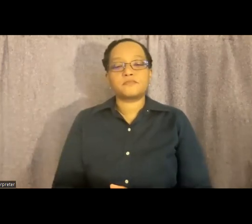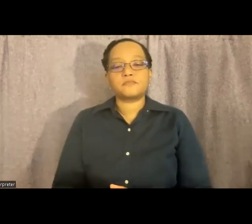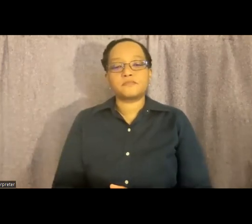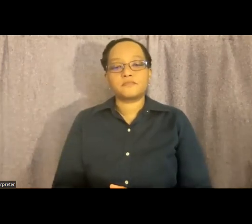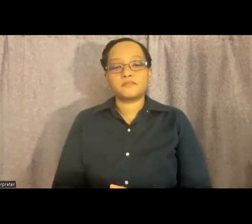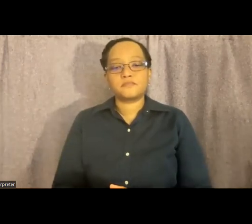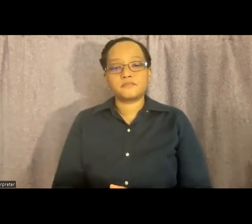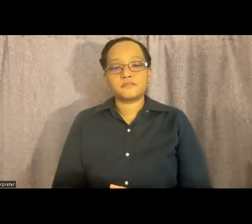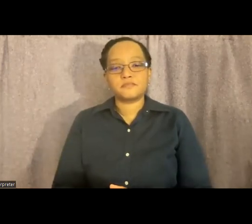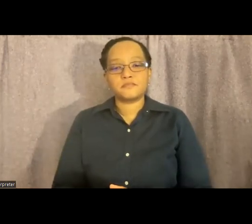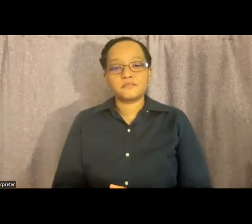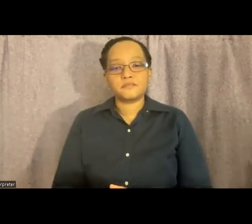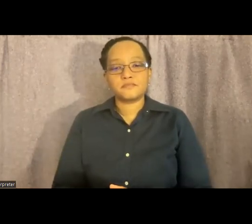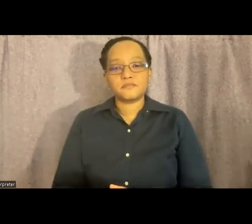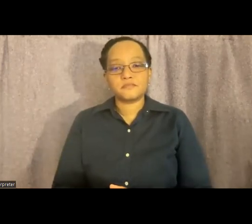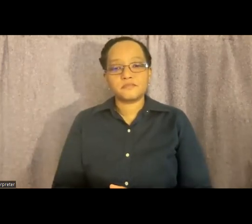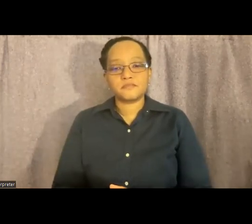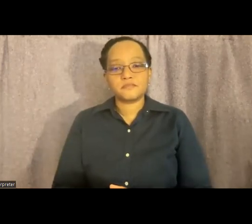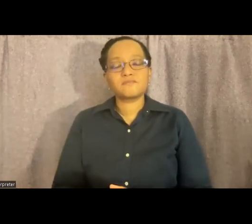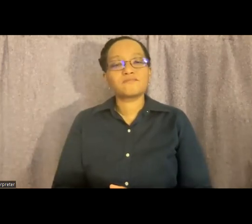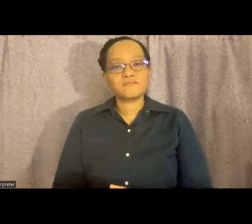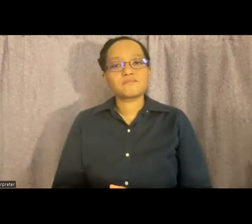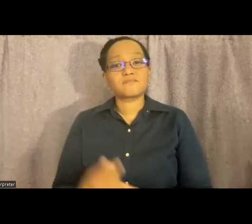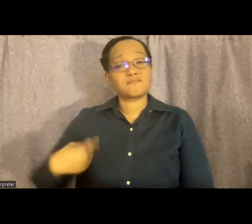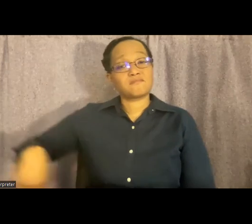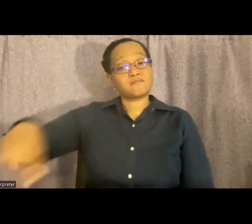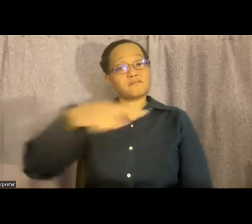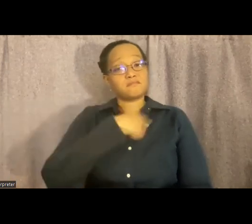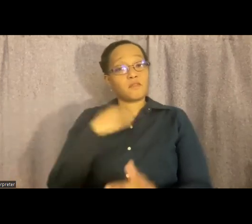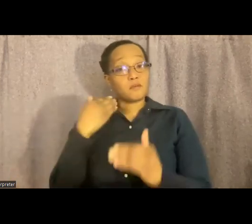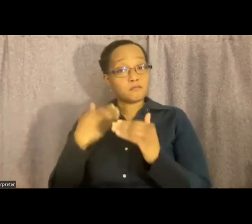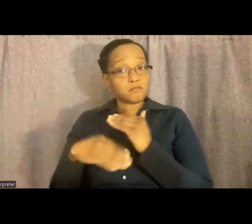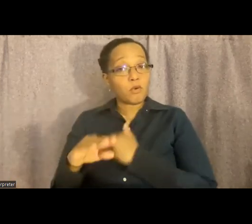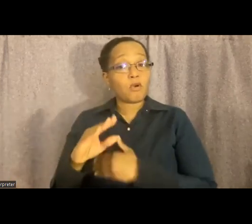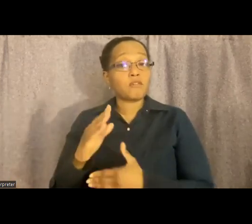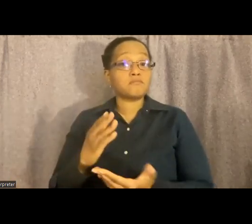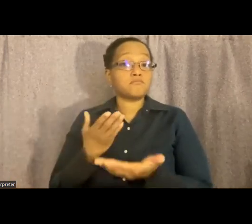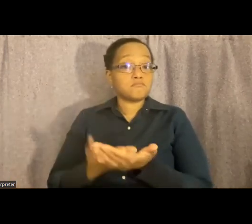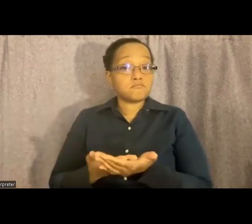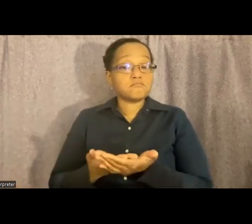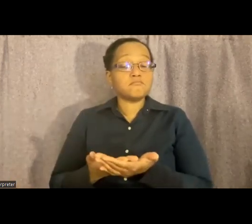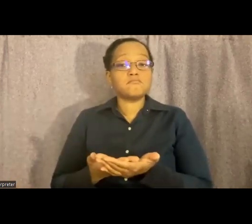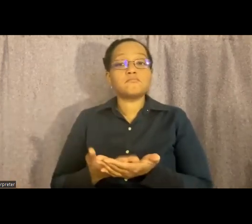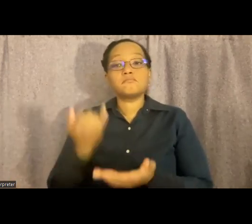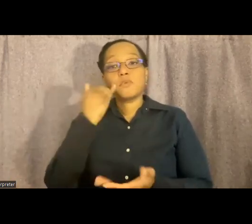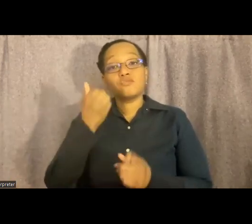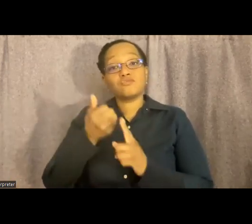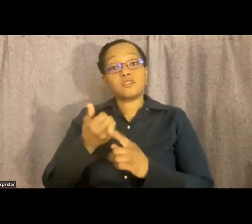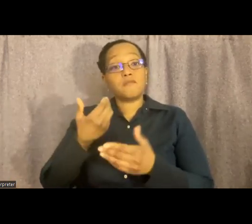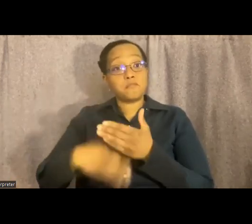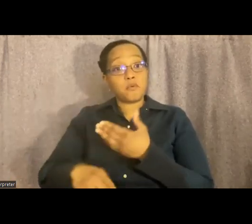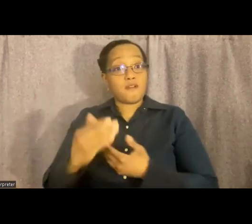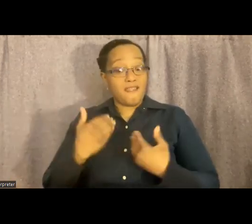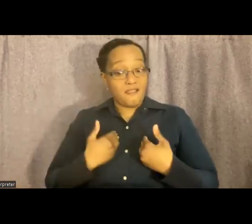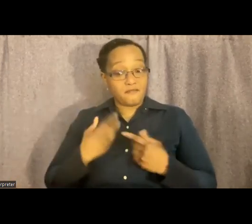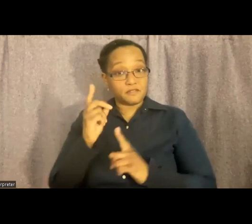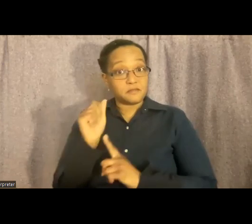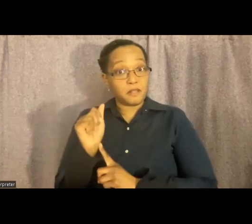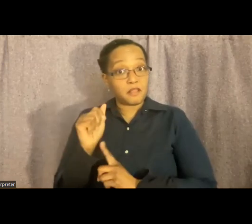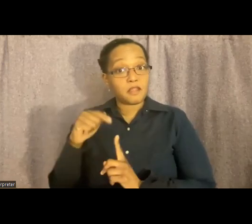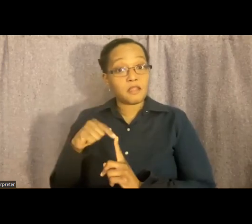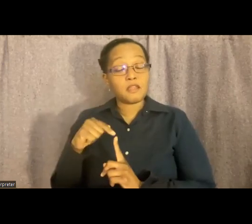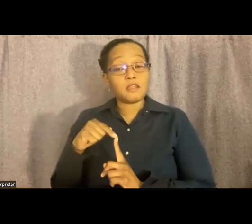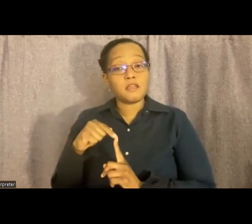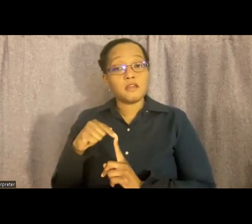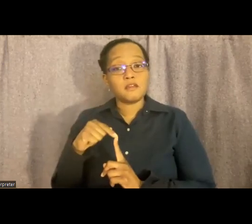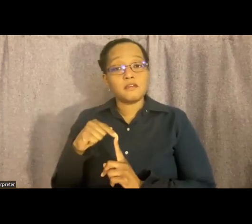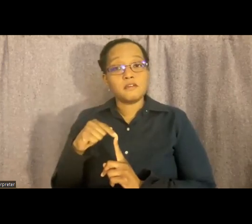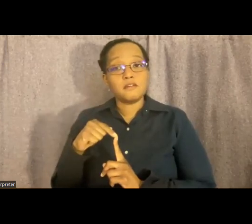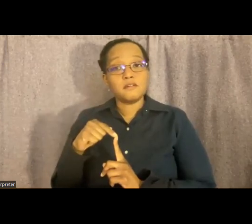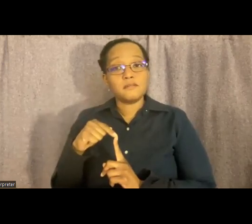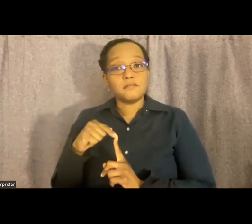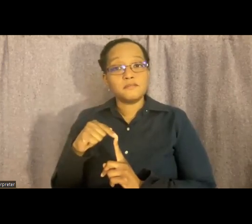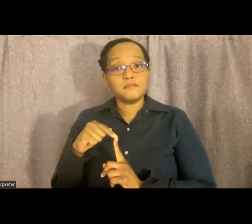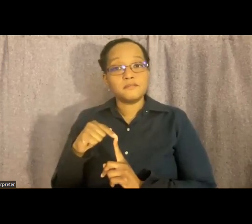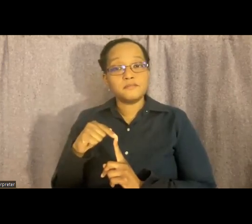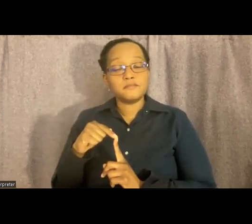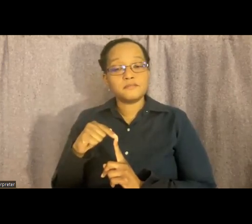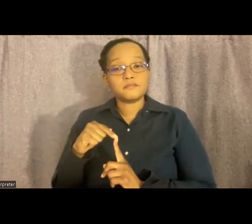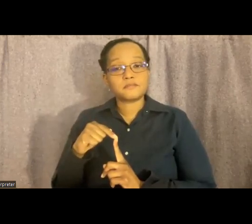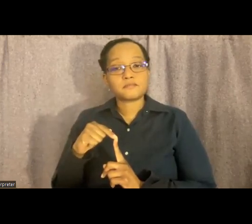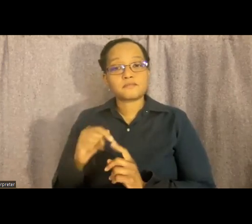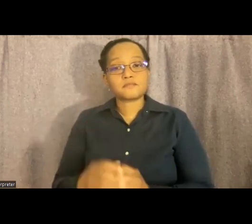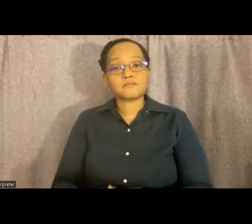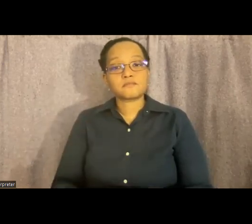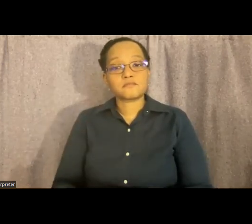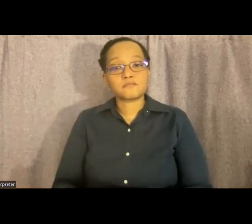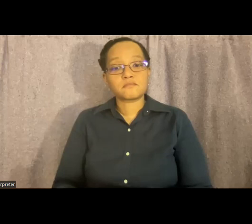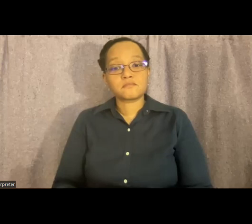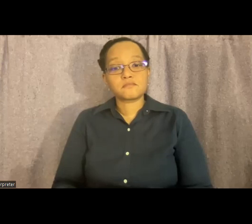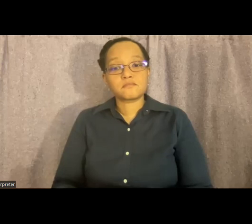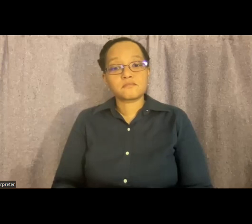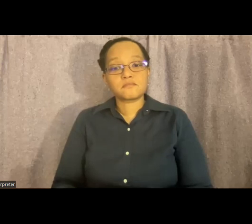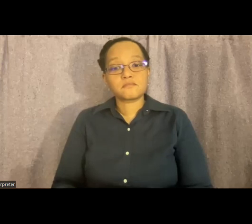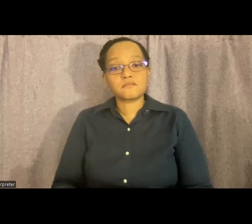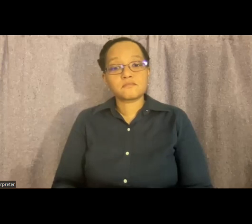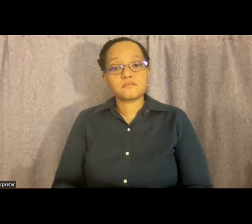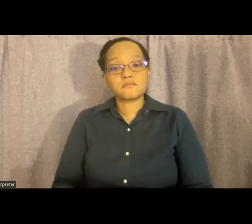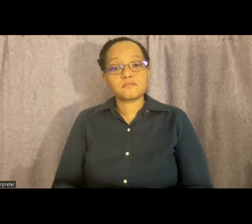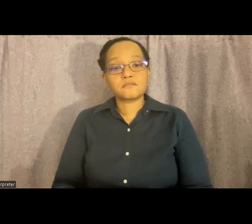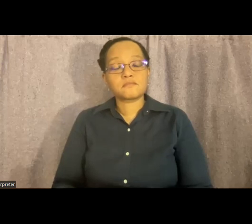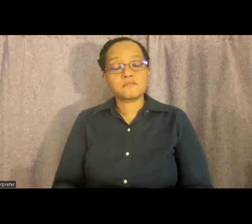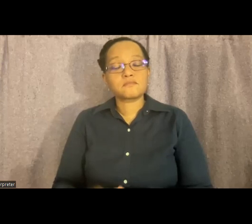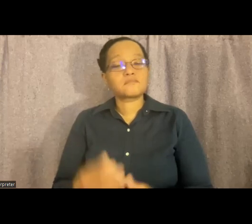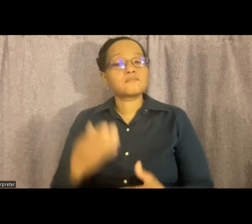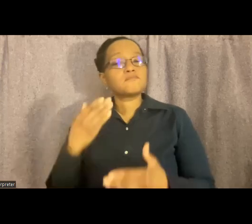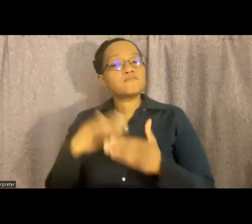So, you have to go along with what the system gives you . To be honest, it may not be a